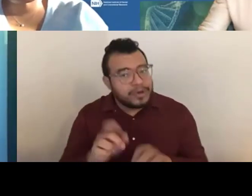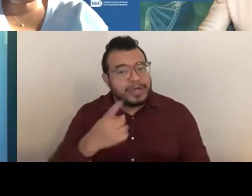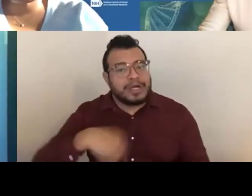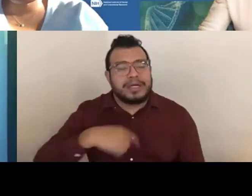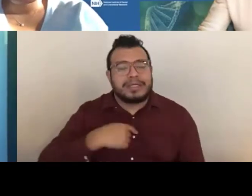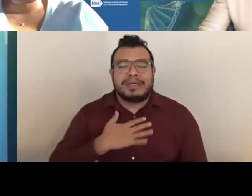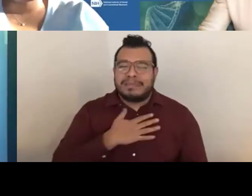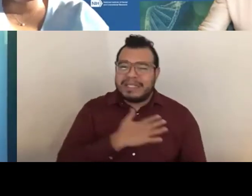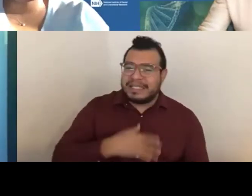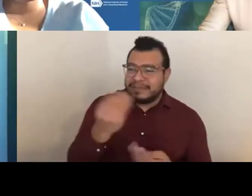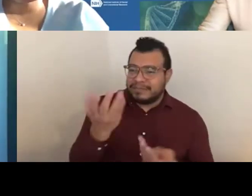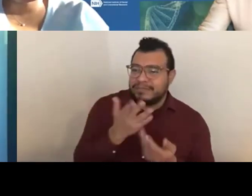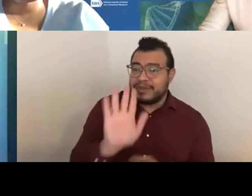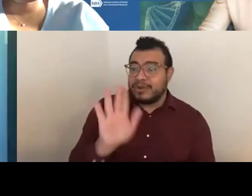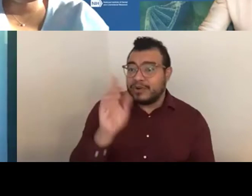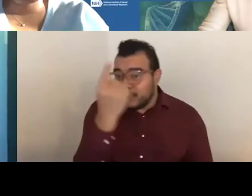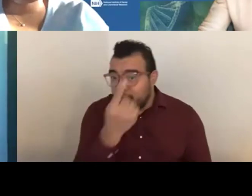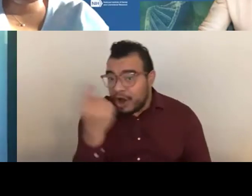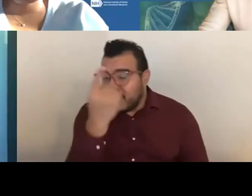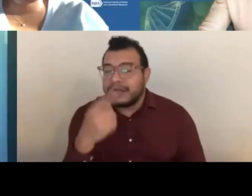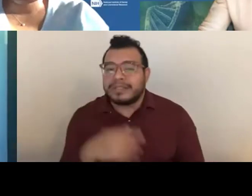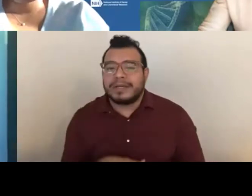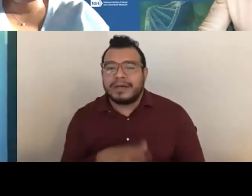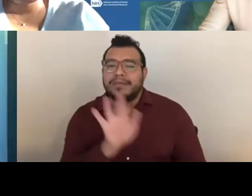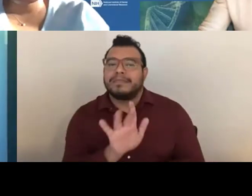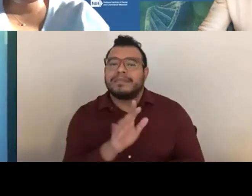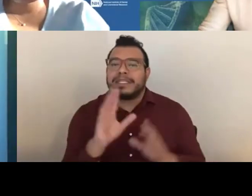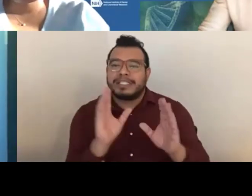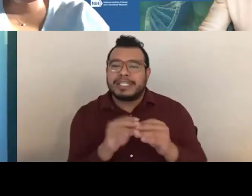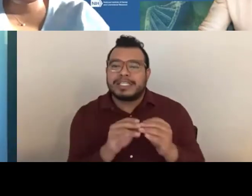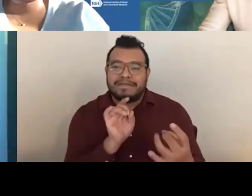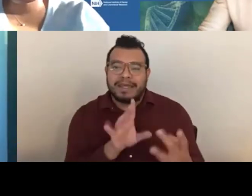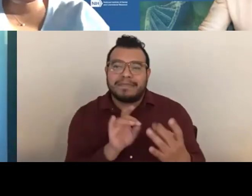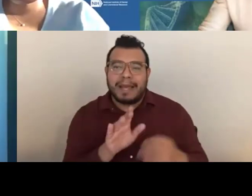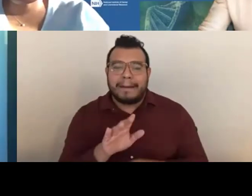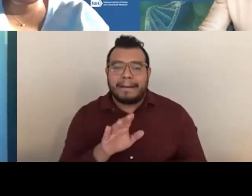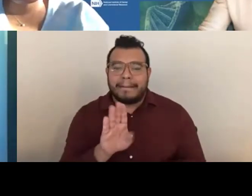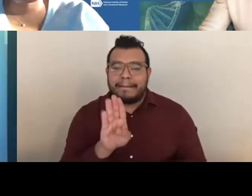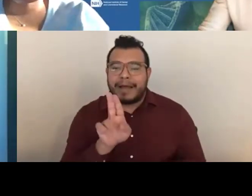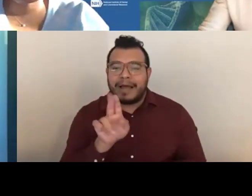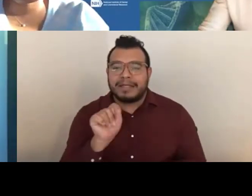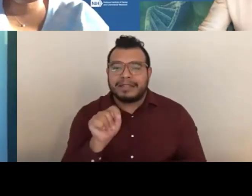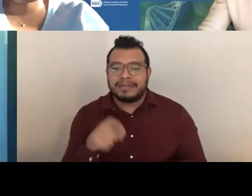what you thought by clicking the session feedback button located within the description and presenters